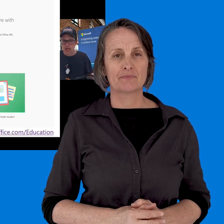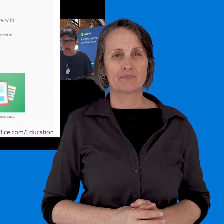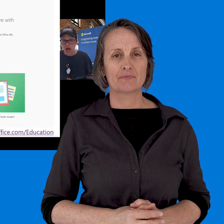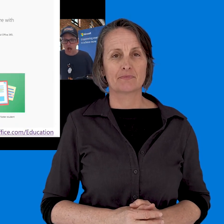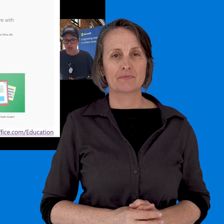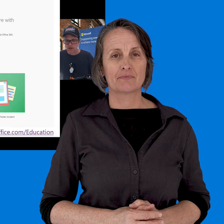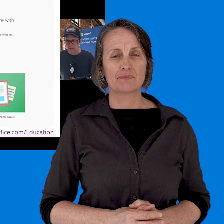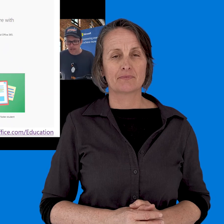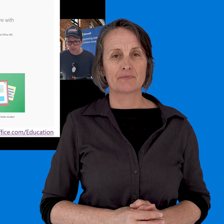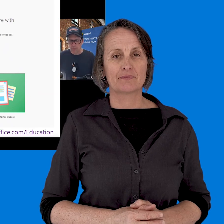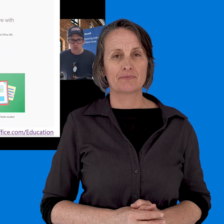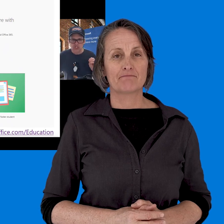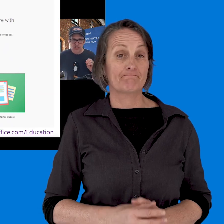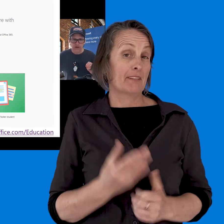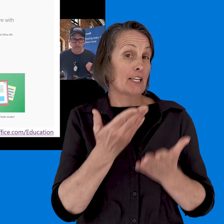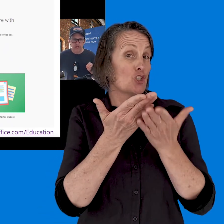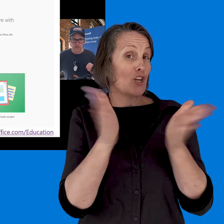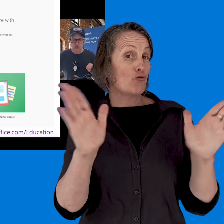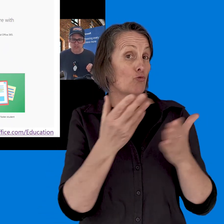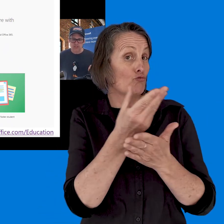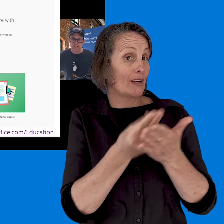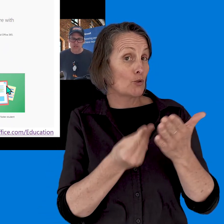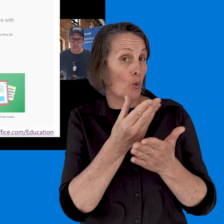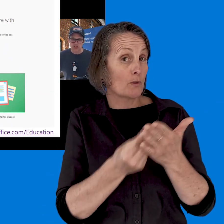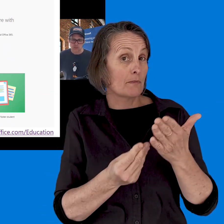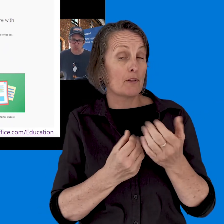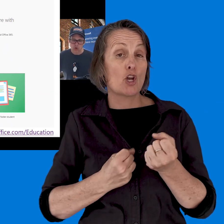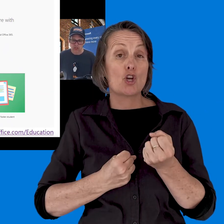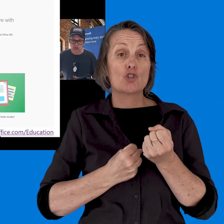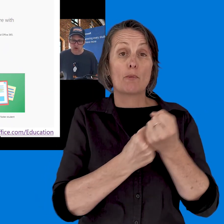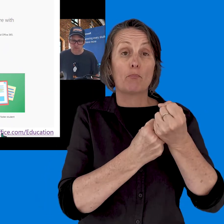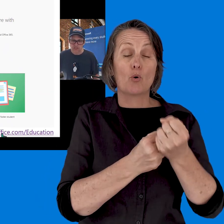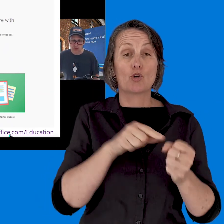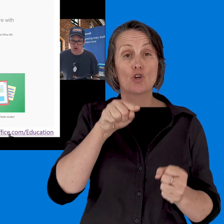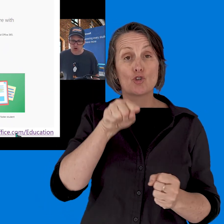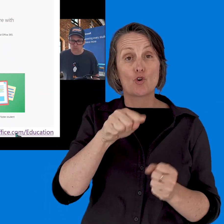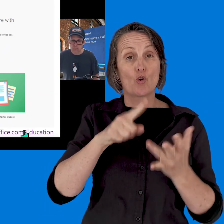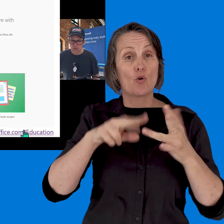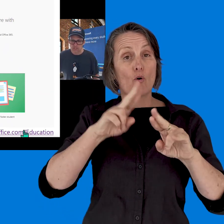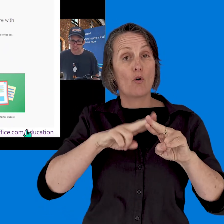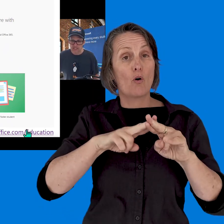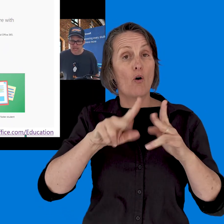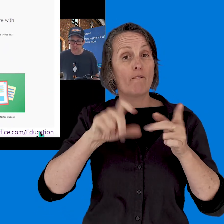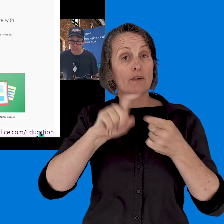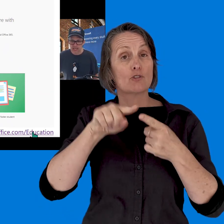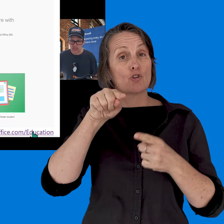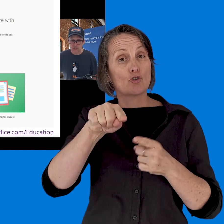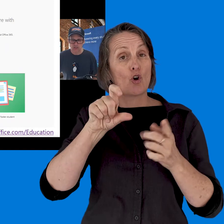A couple of more generic resources support.office.com/education.